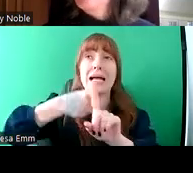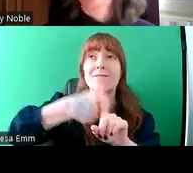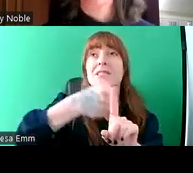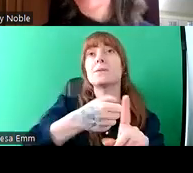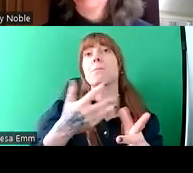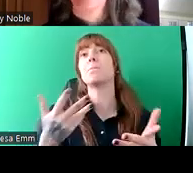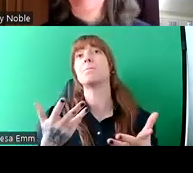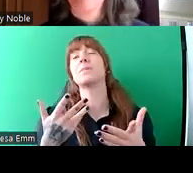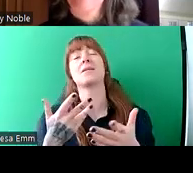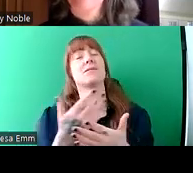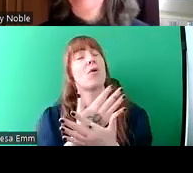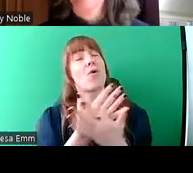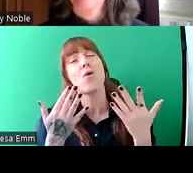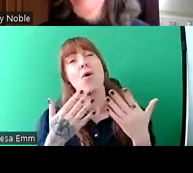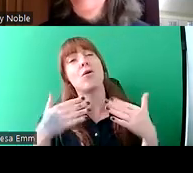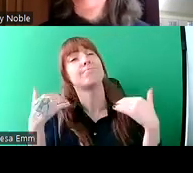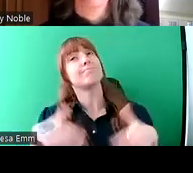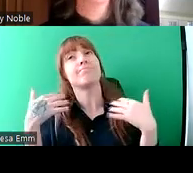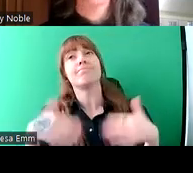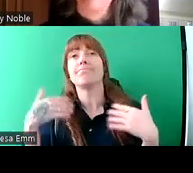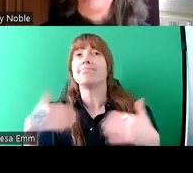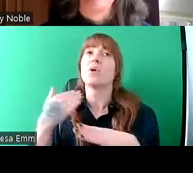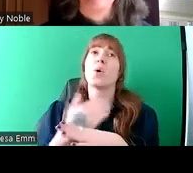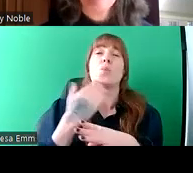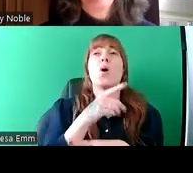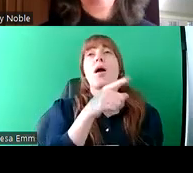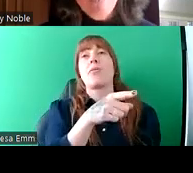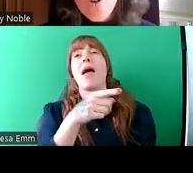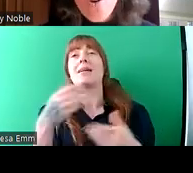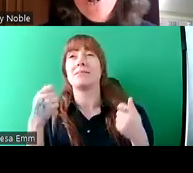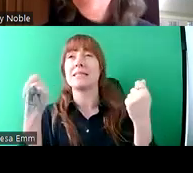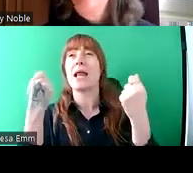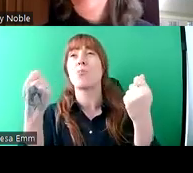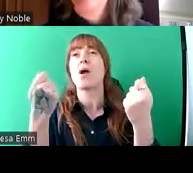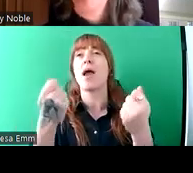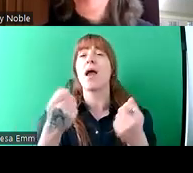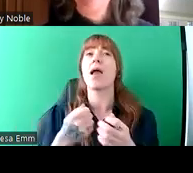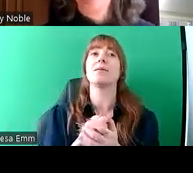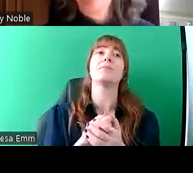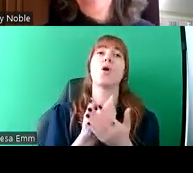so much great stuff to access in that archive. A lot of that has been catalogued; we've worked with